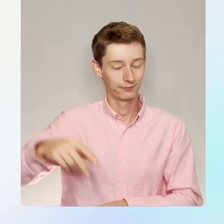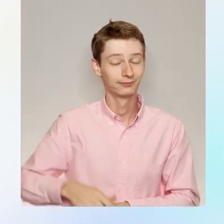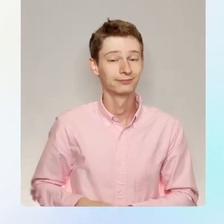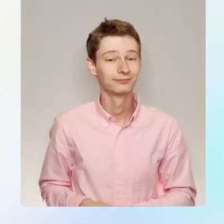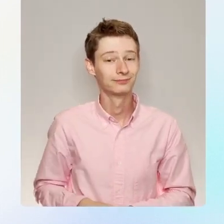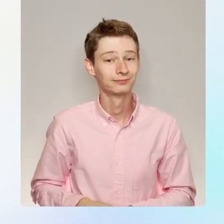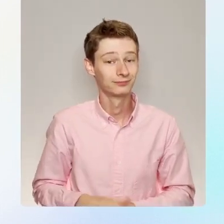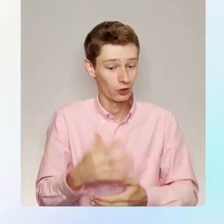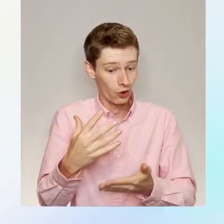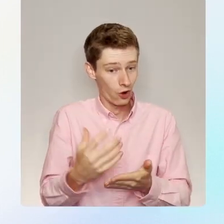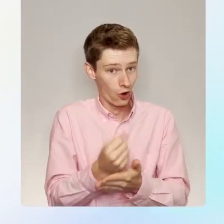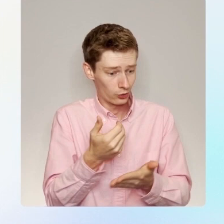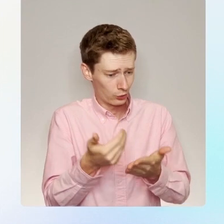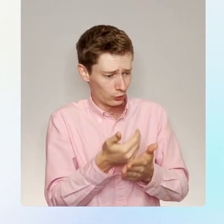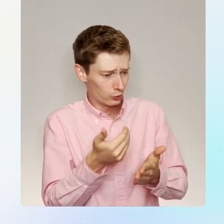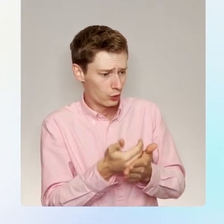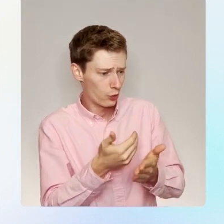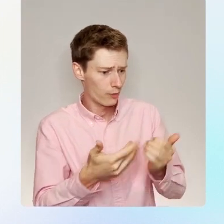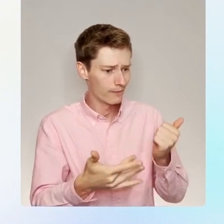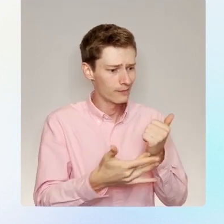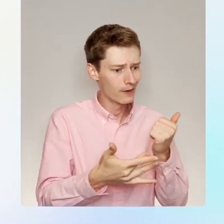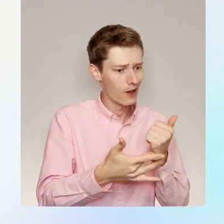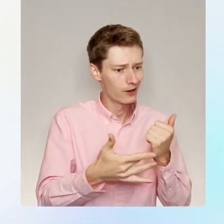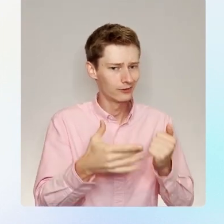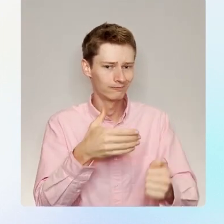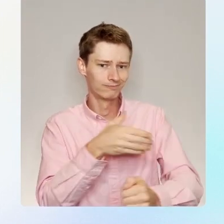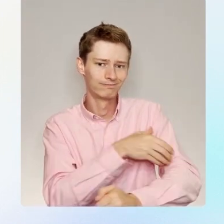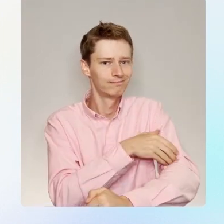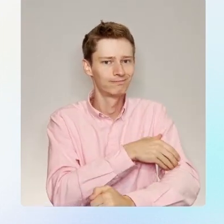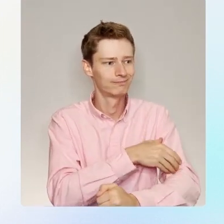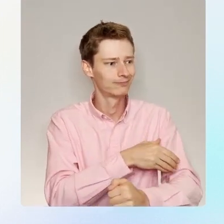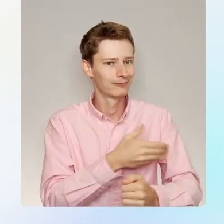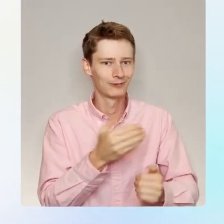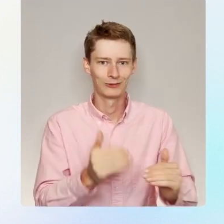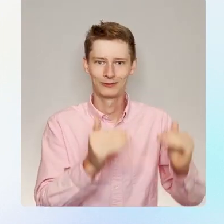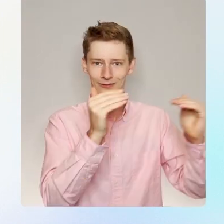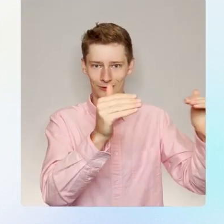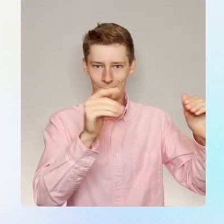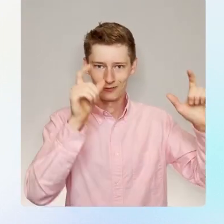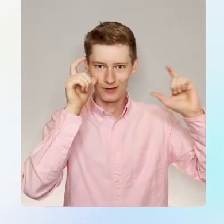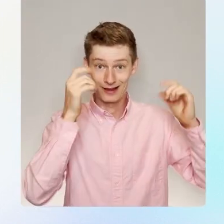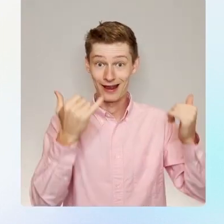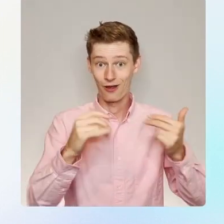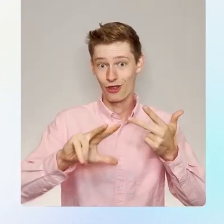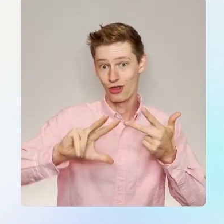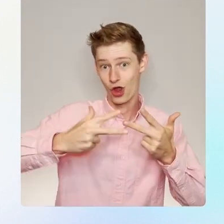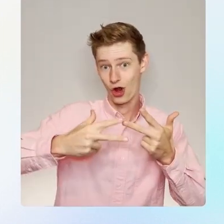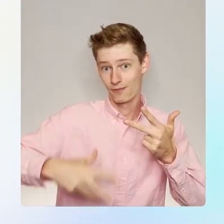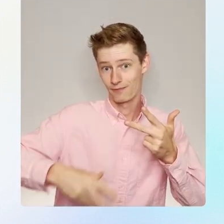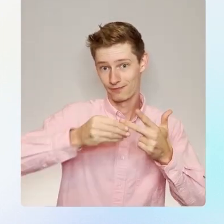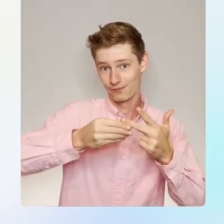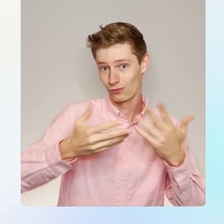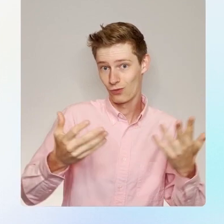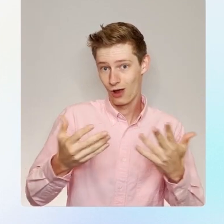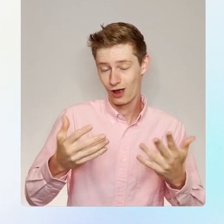To harness the new superpowers of this device we are adding a third pillar today, Social Presence.